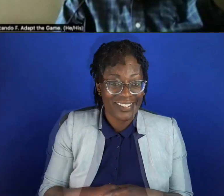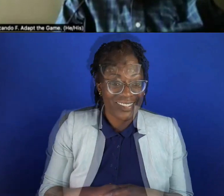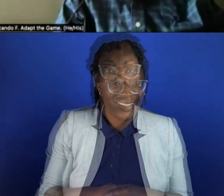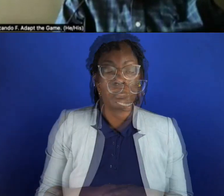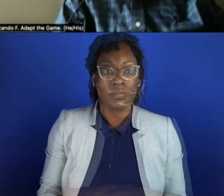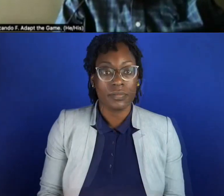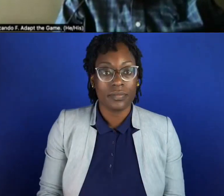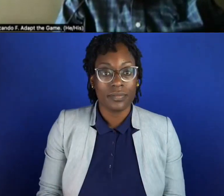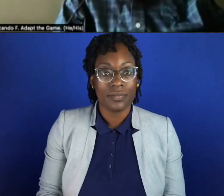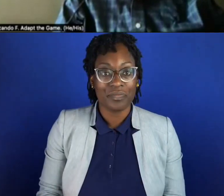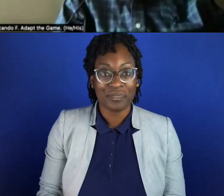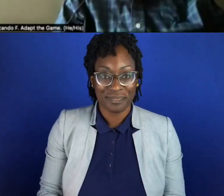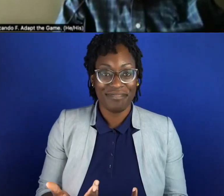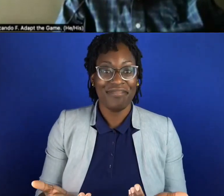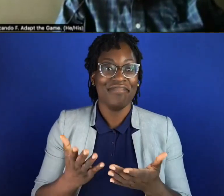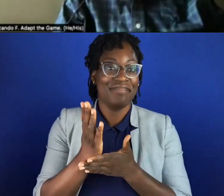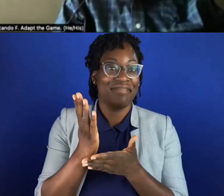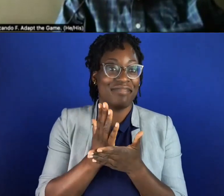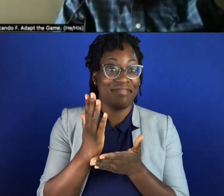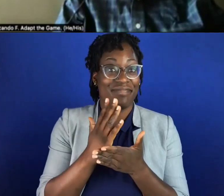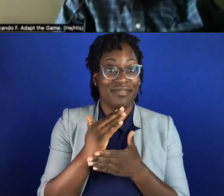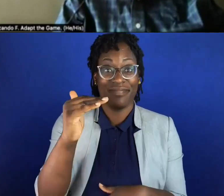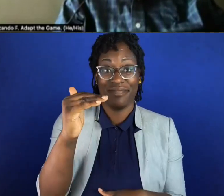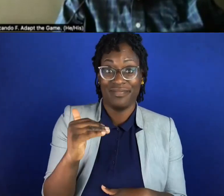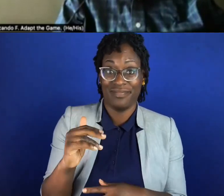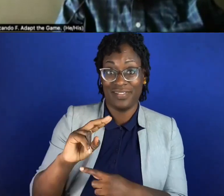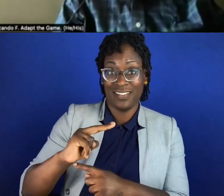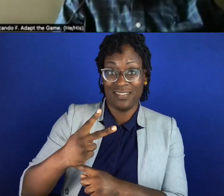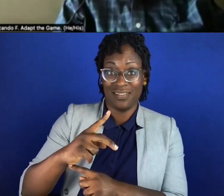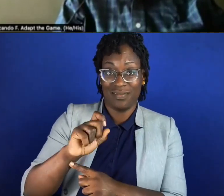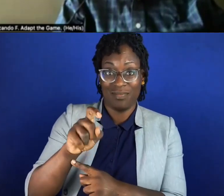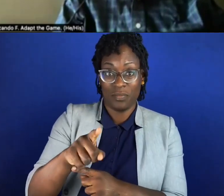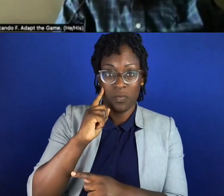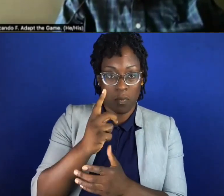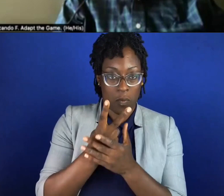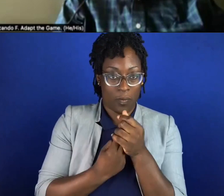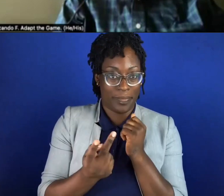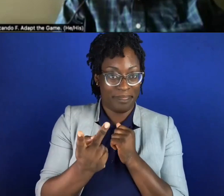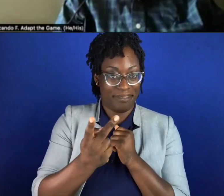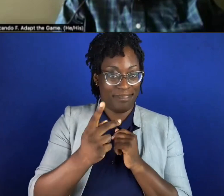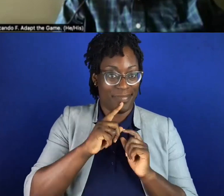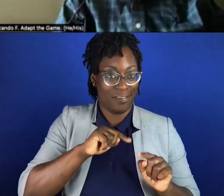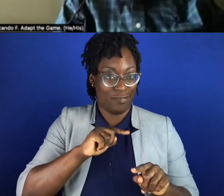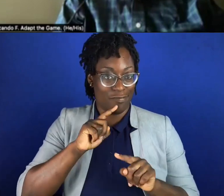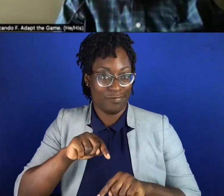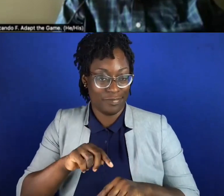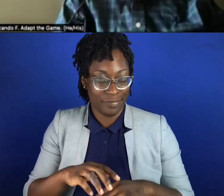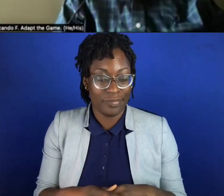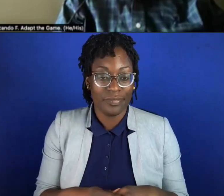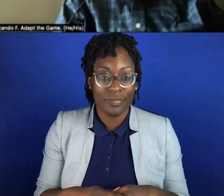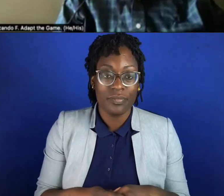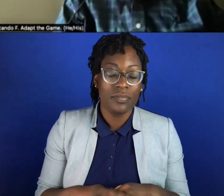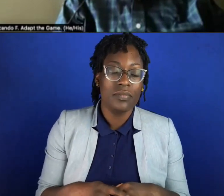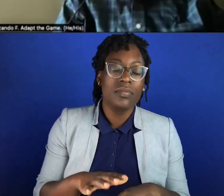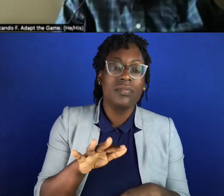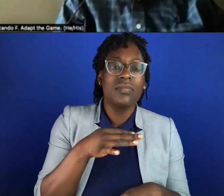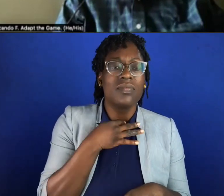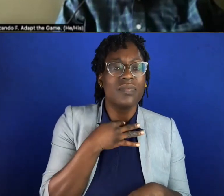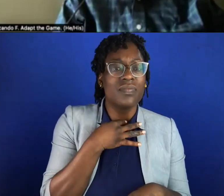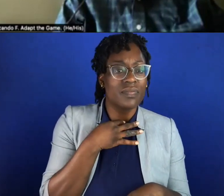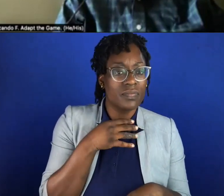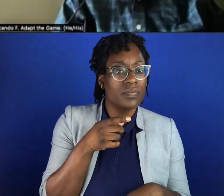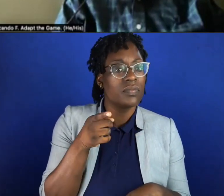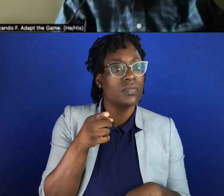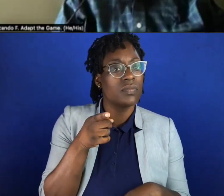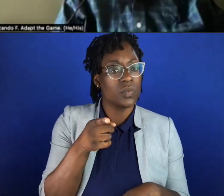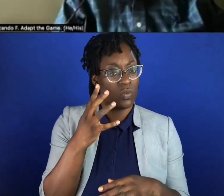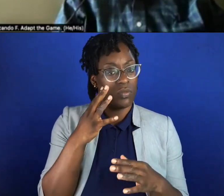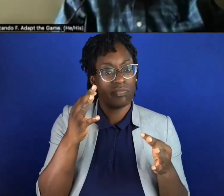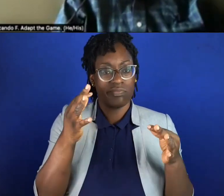Alright, so the second question I have for the two of you When you decided to start a